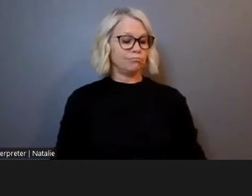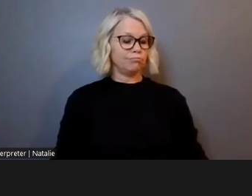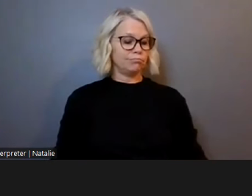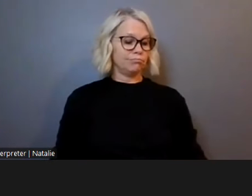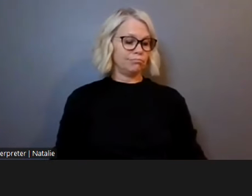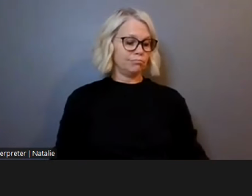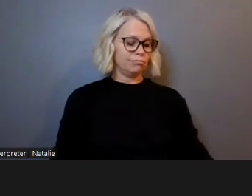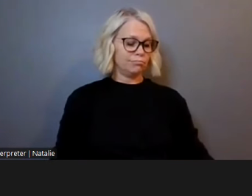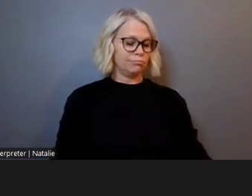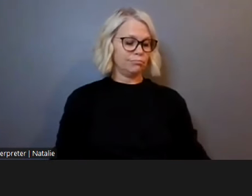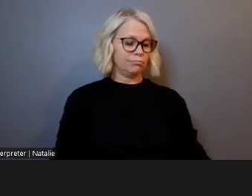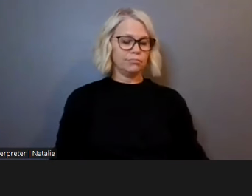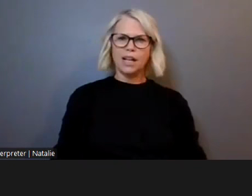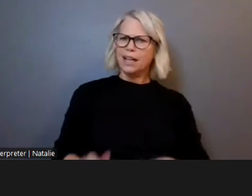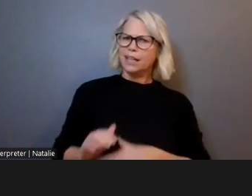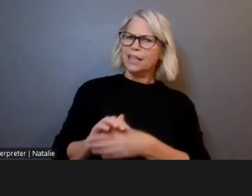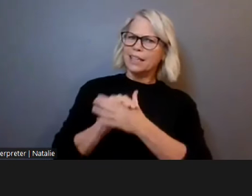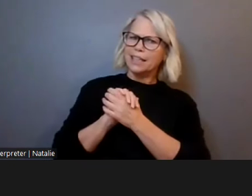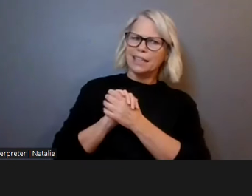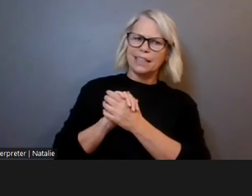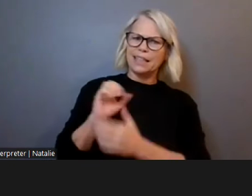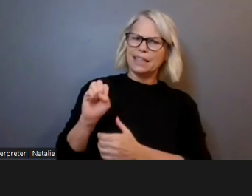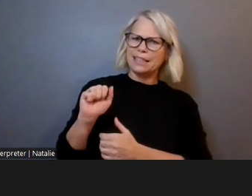I love that.